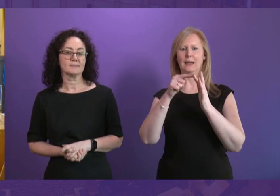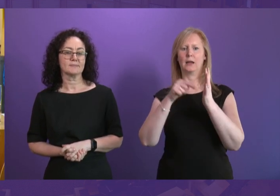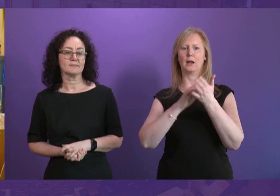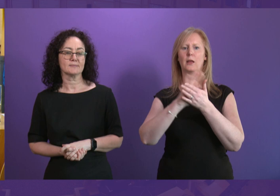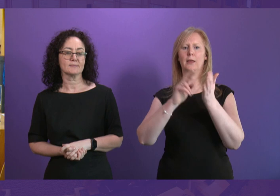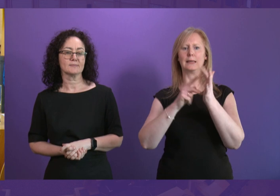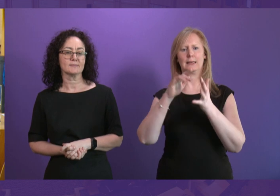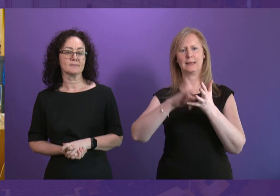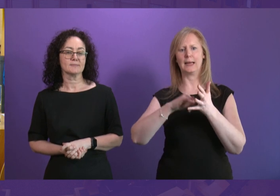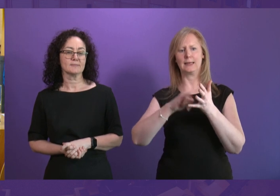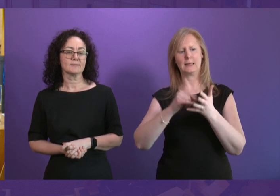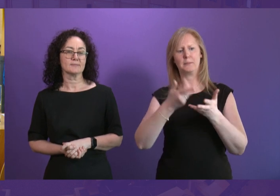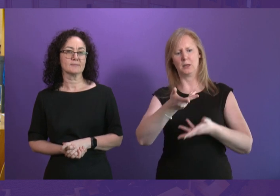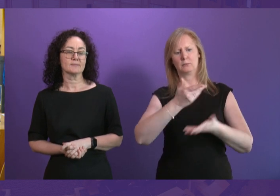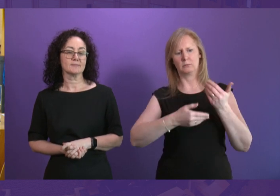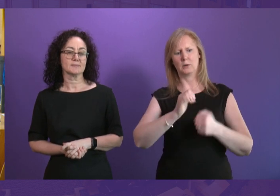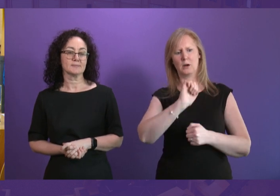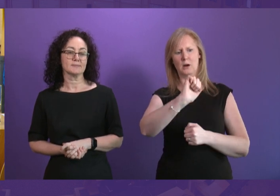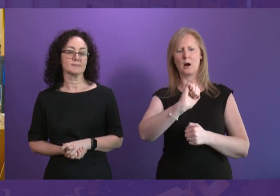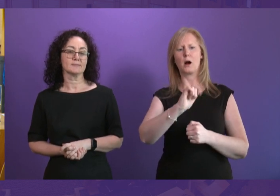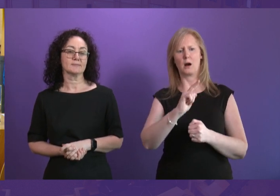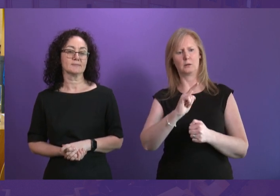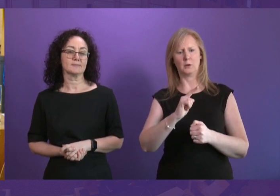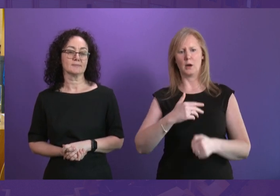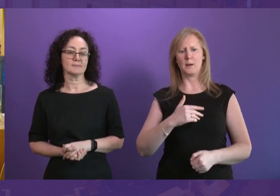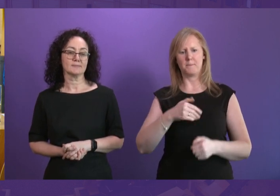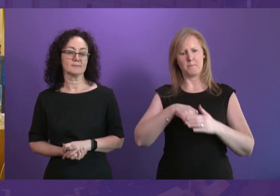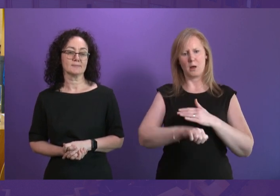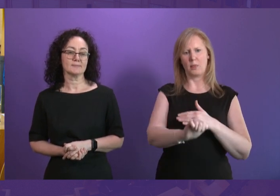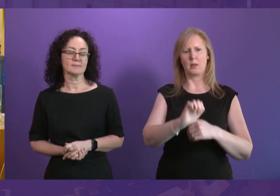experience of giving birth under the current maternity services provision there. She was